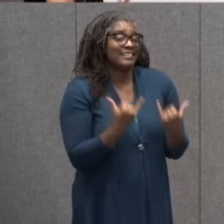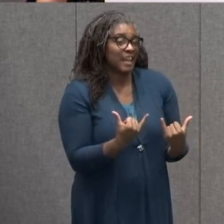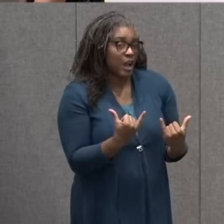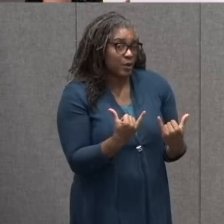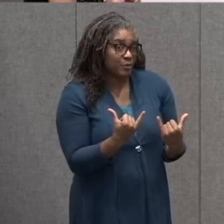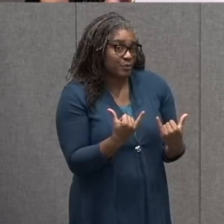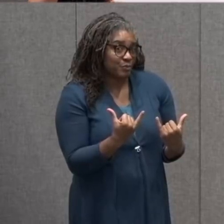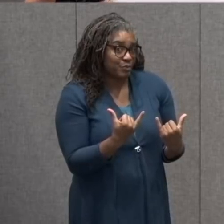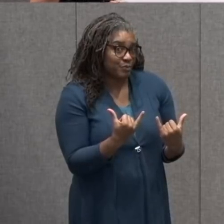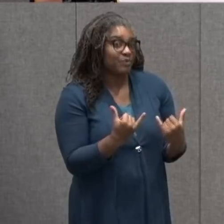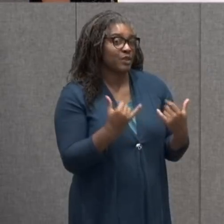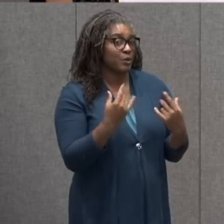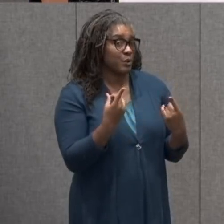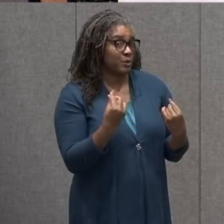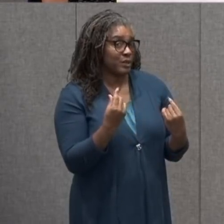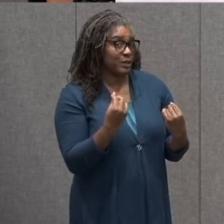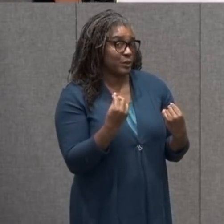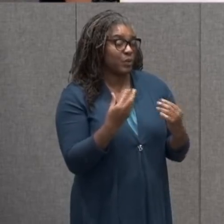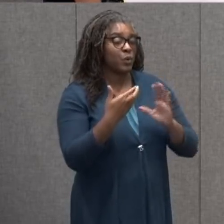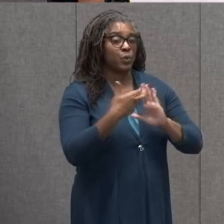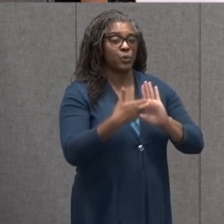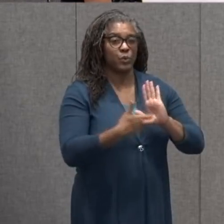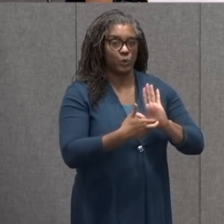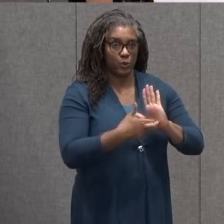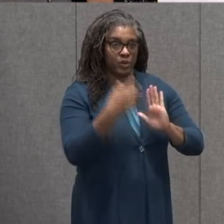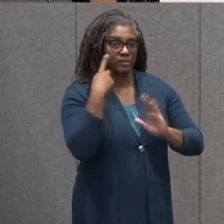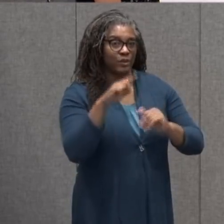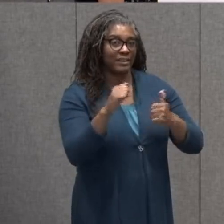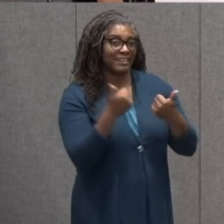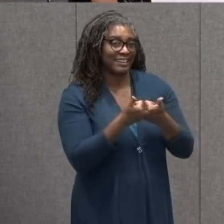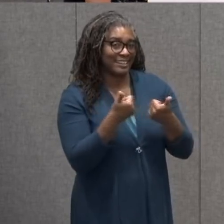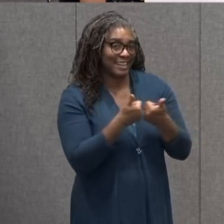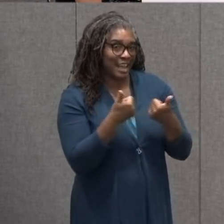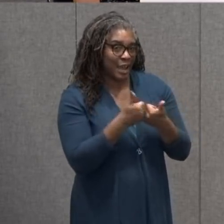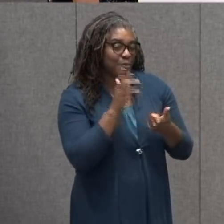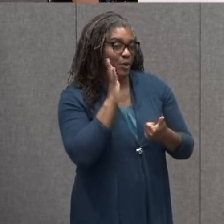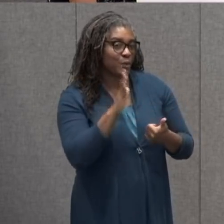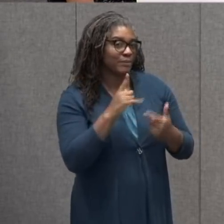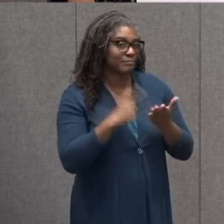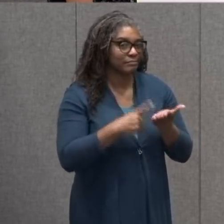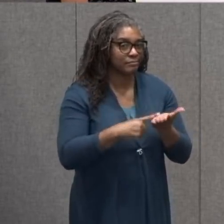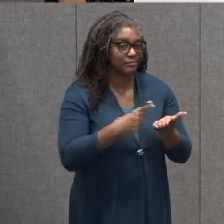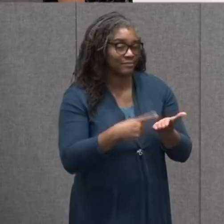Right. Now these rules are also on the APS website.